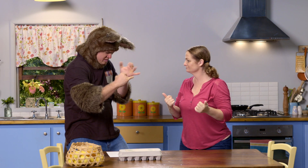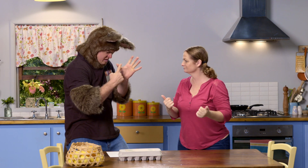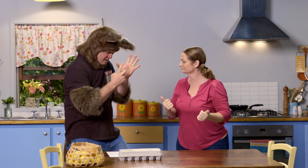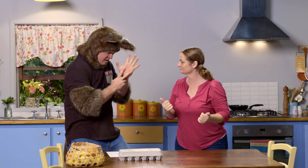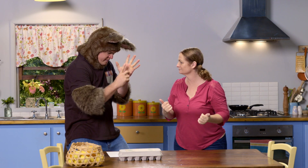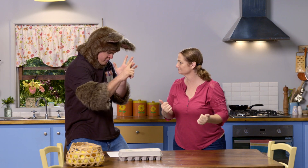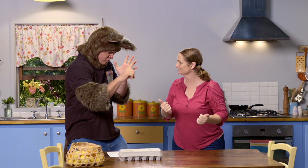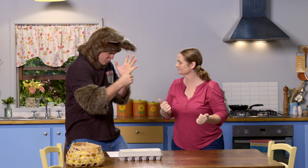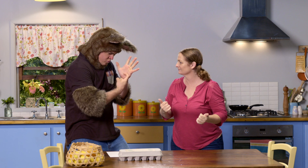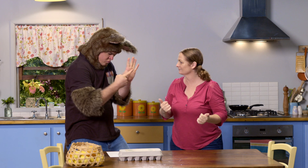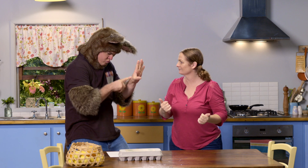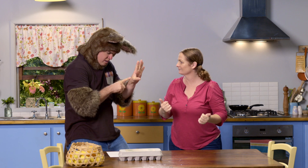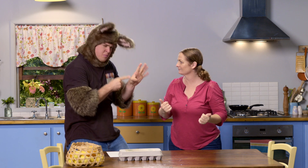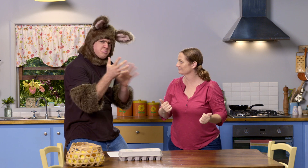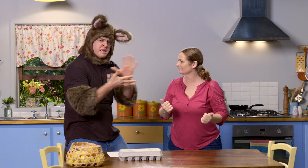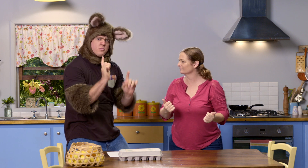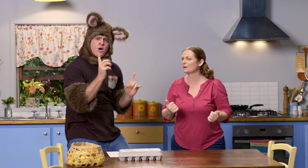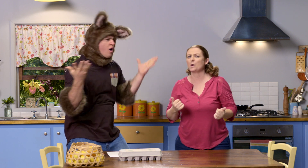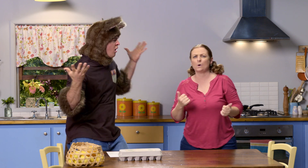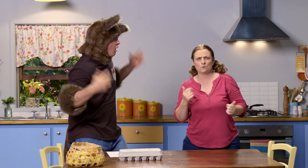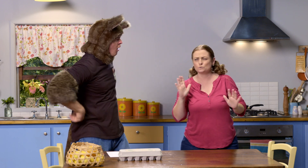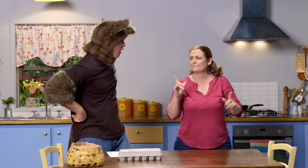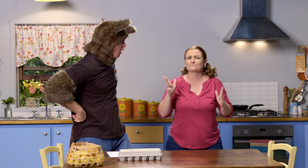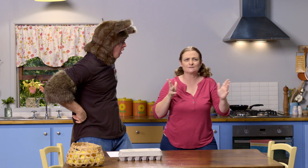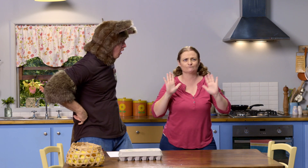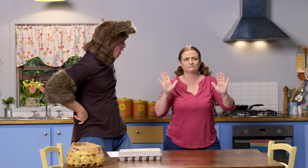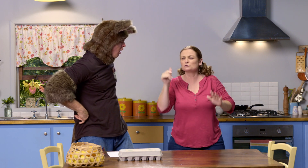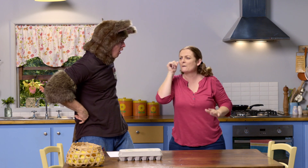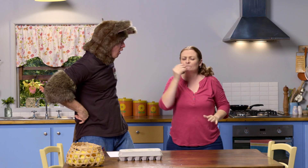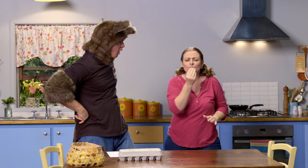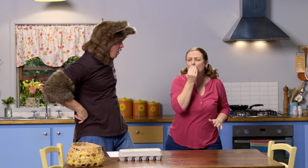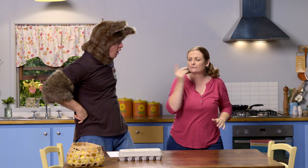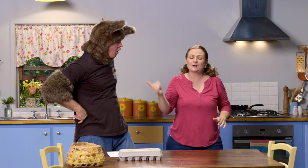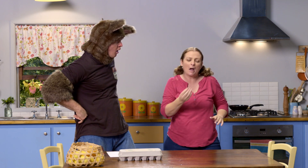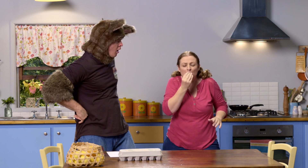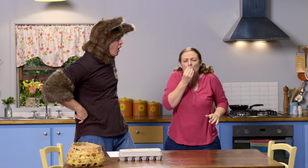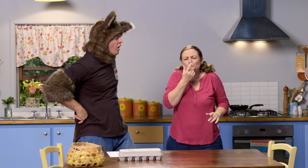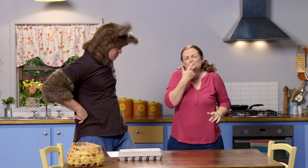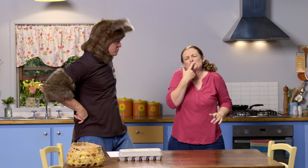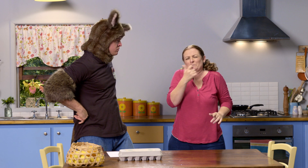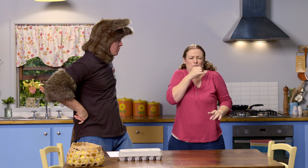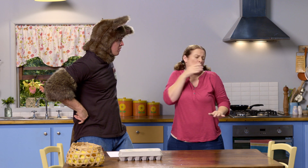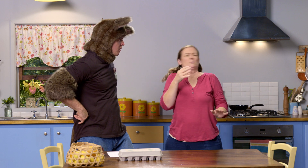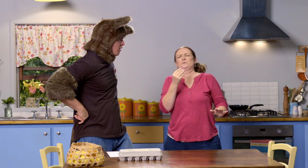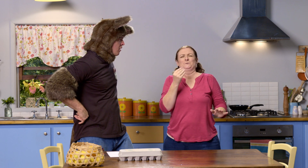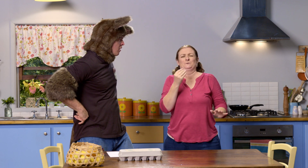What does savoury mean? Well, savoury means that it's not a sweet food.